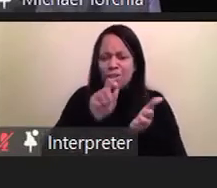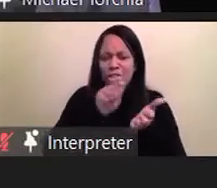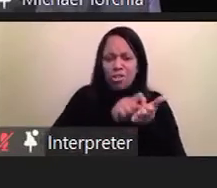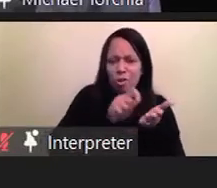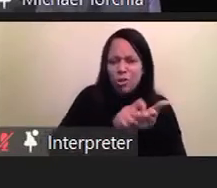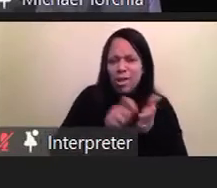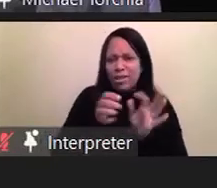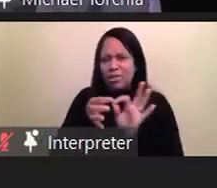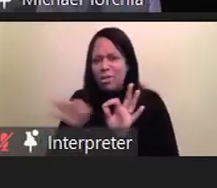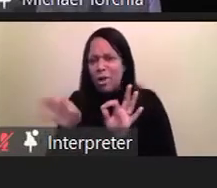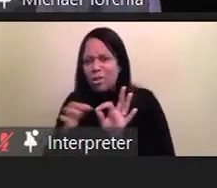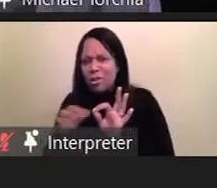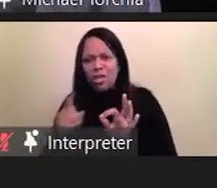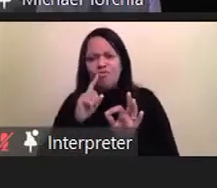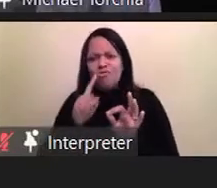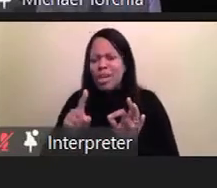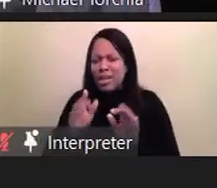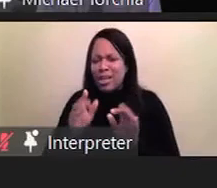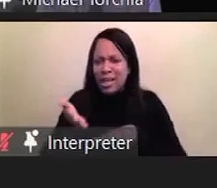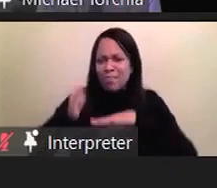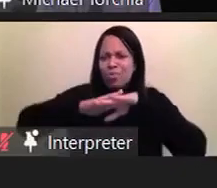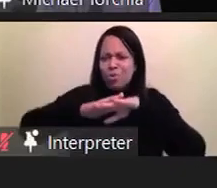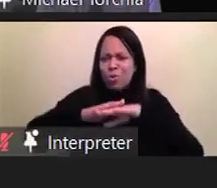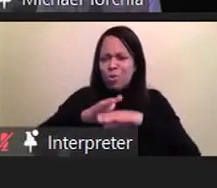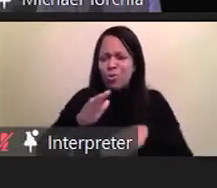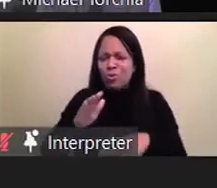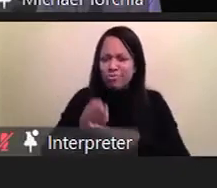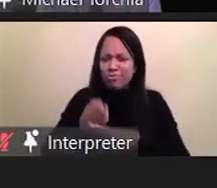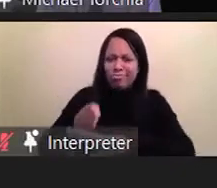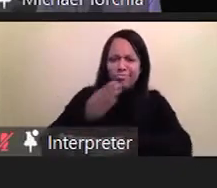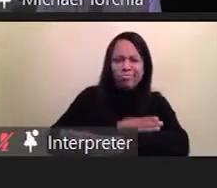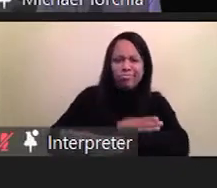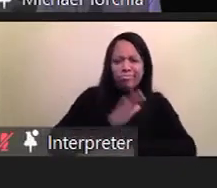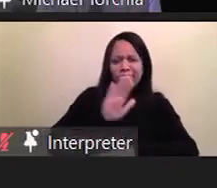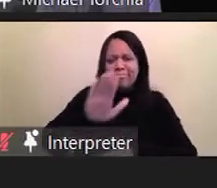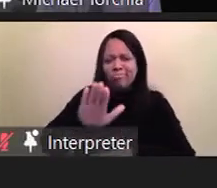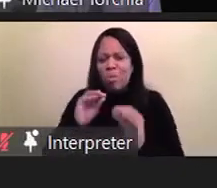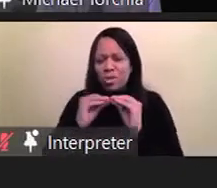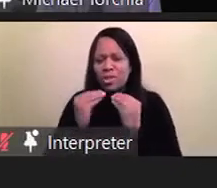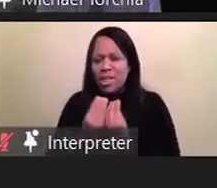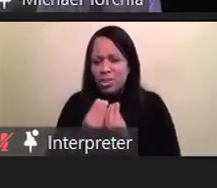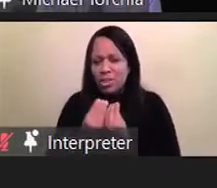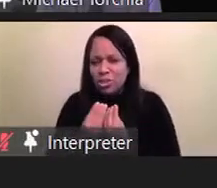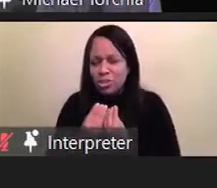could really be a great improvement, even, to your entire organization, for those